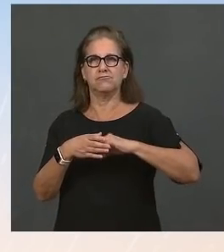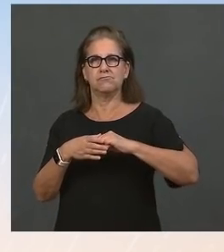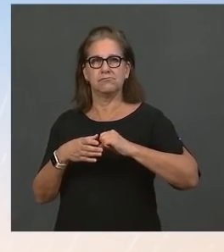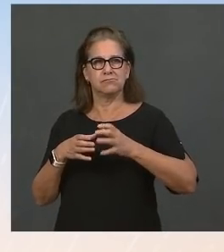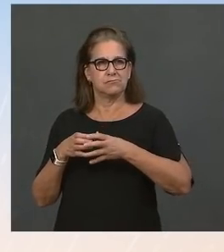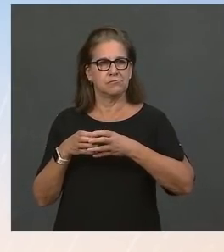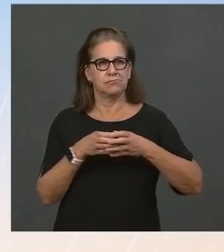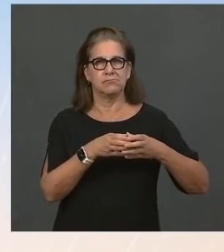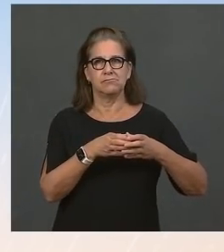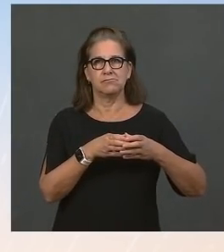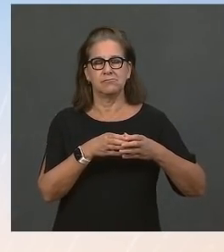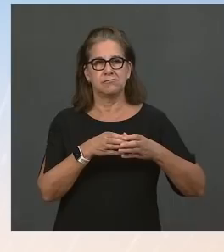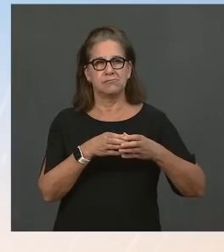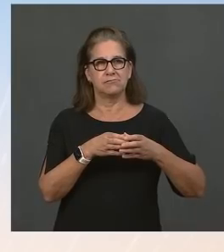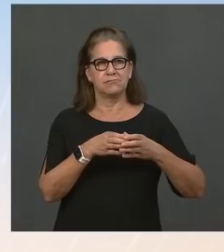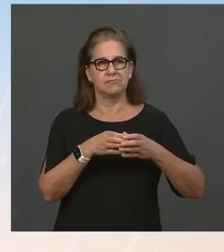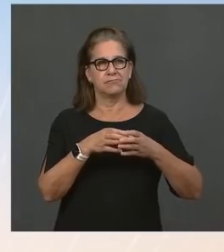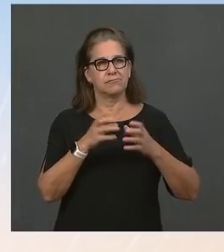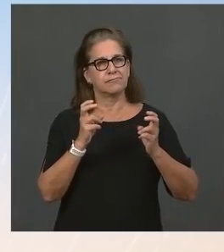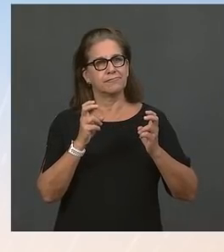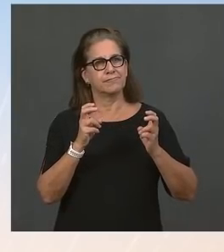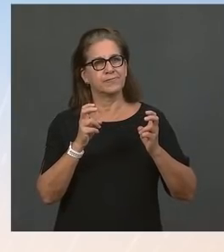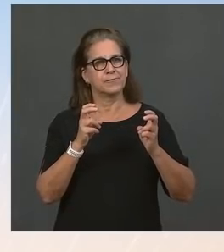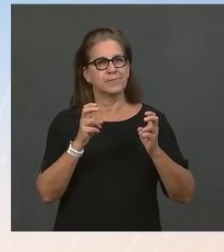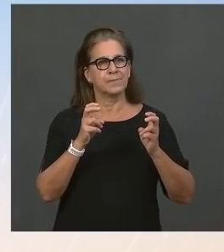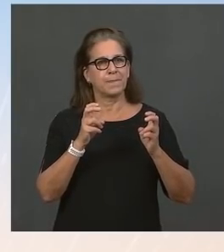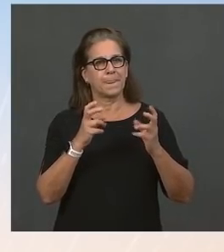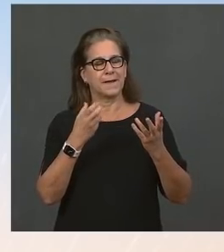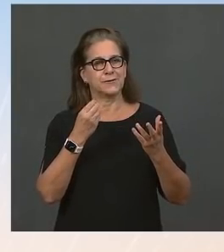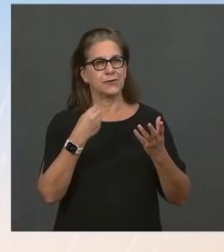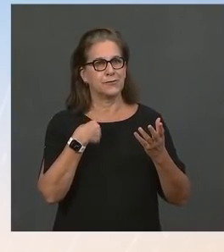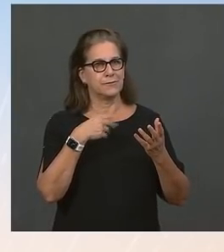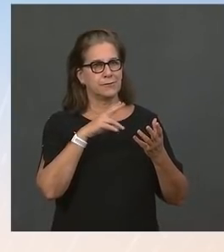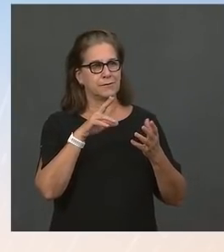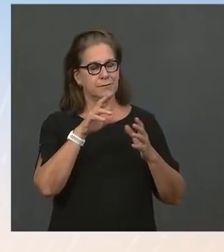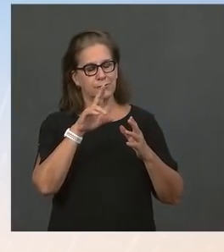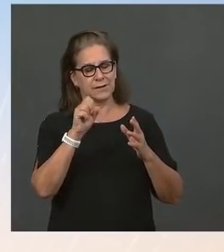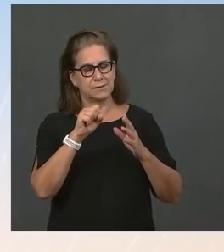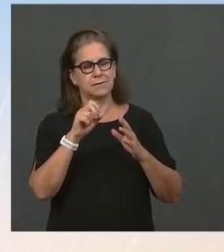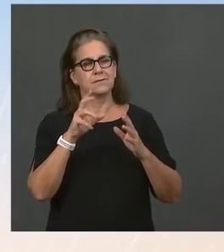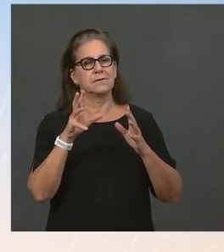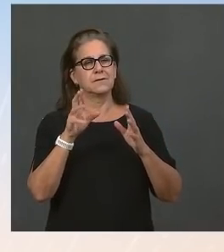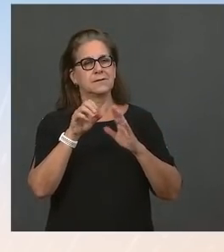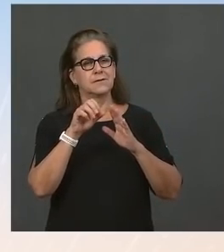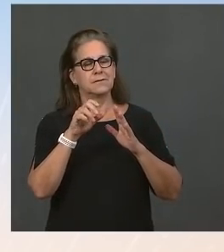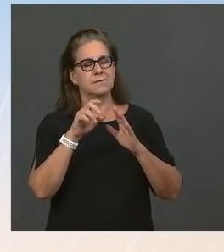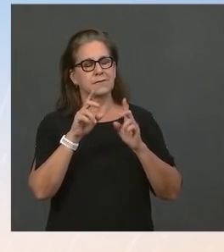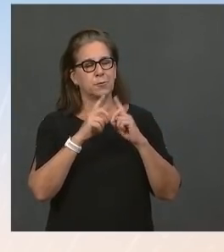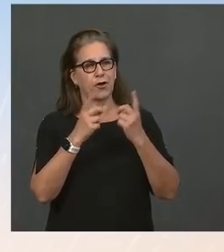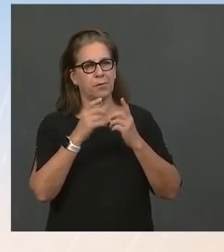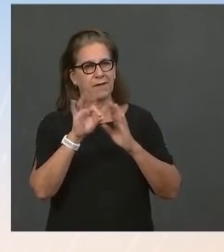does evaluate any conditions before they send people back to any country, as they've done here, and there has been no change.